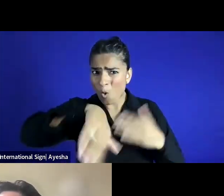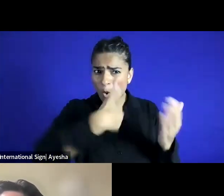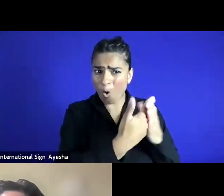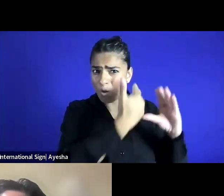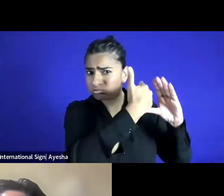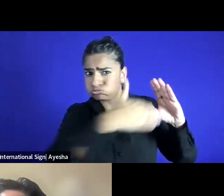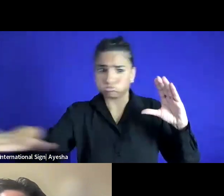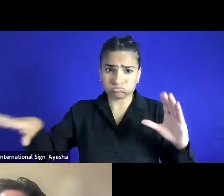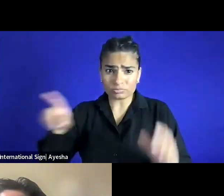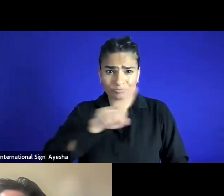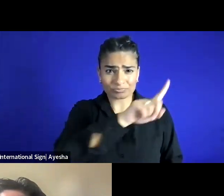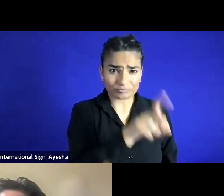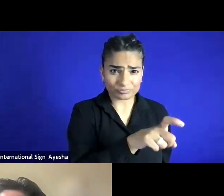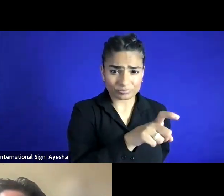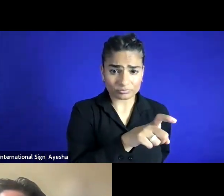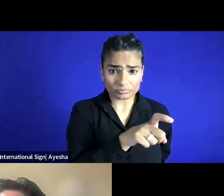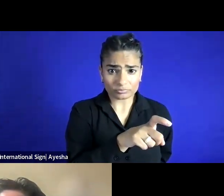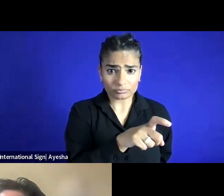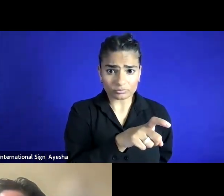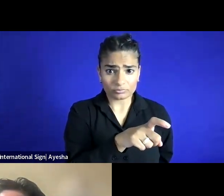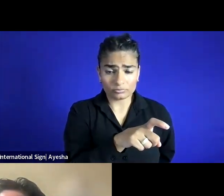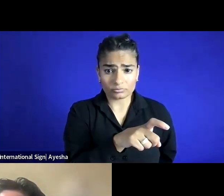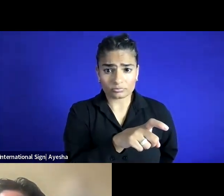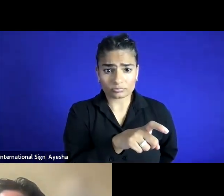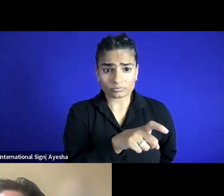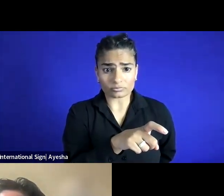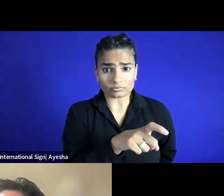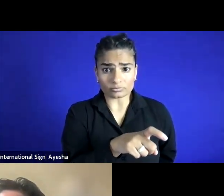for folks to log on to the app? Or are people still waiting?